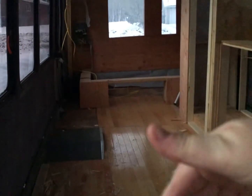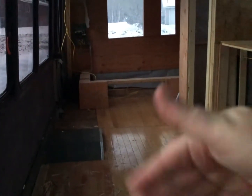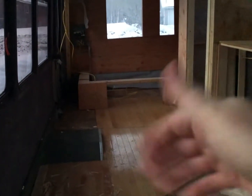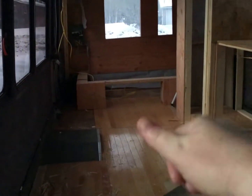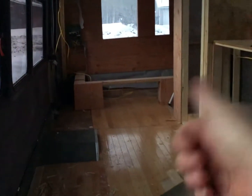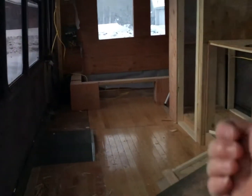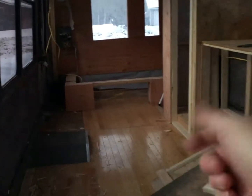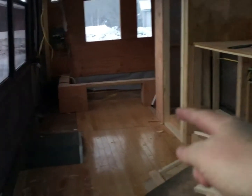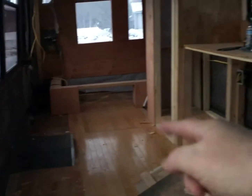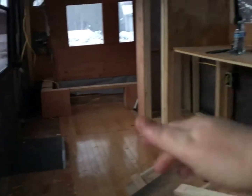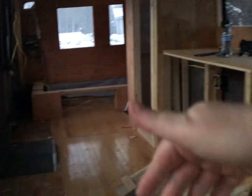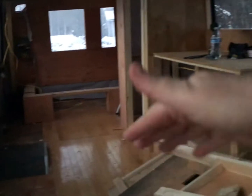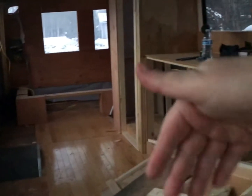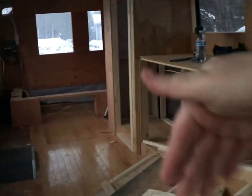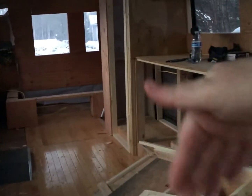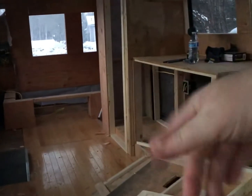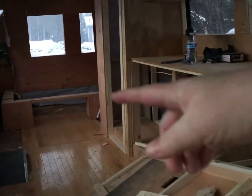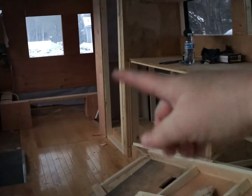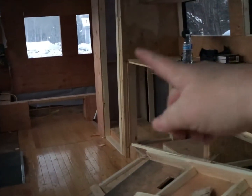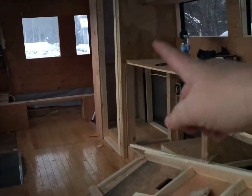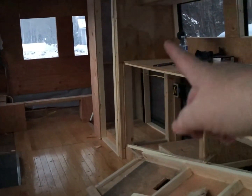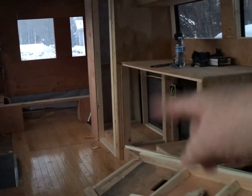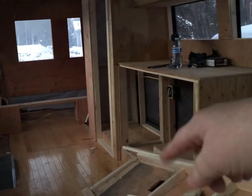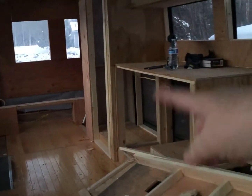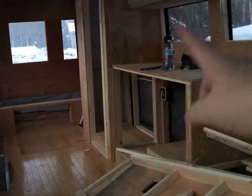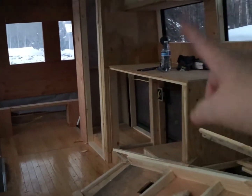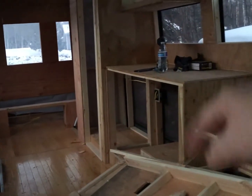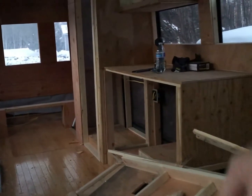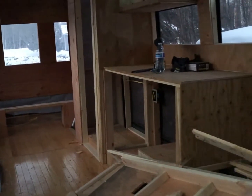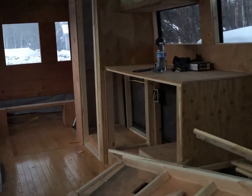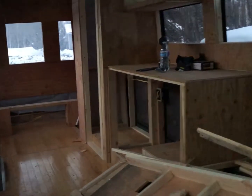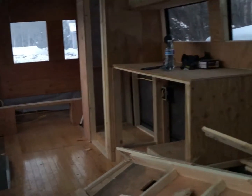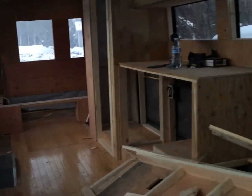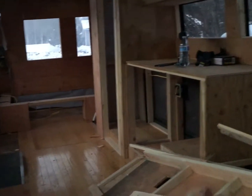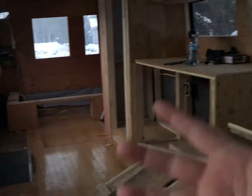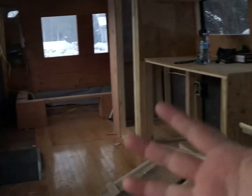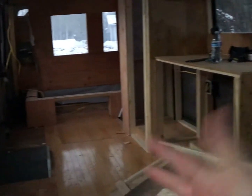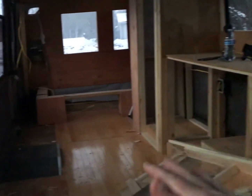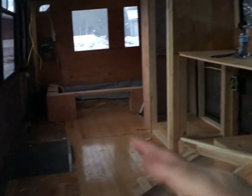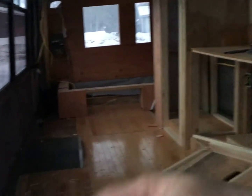I still have the other half to do. I haven't done that yet, but I'm finished here.